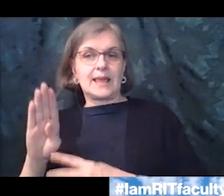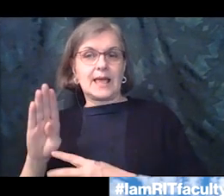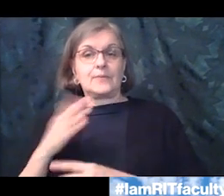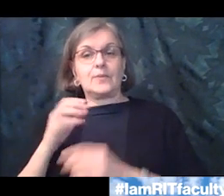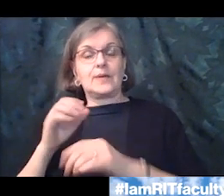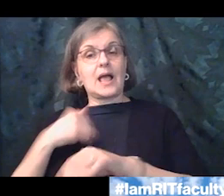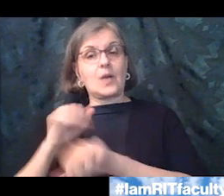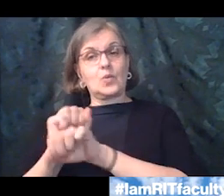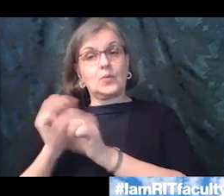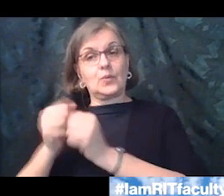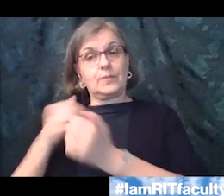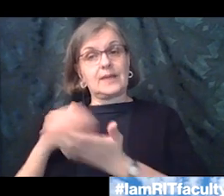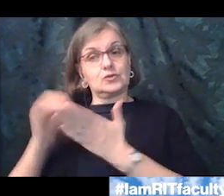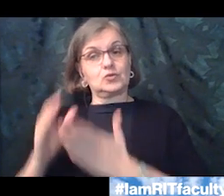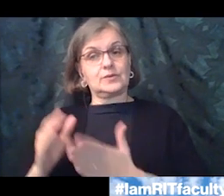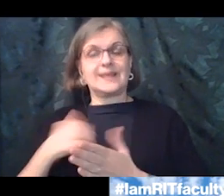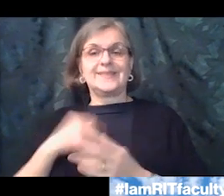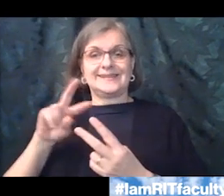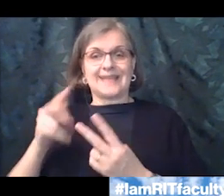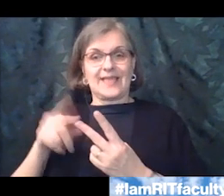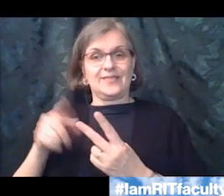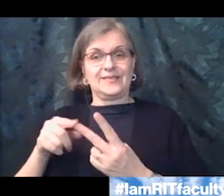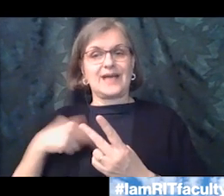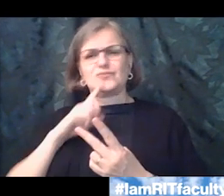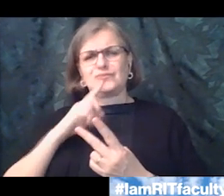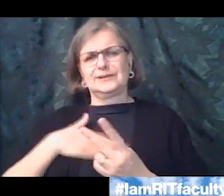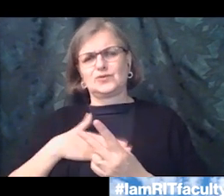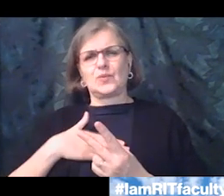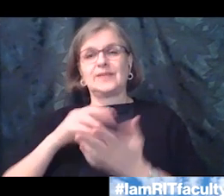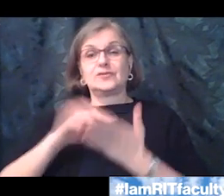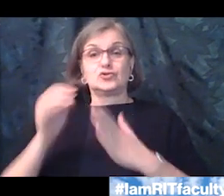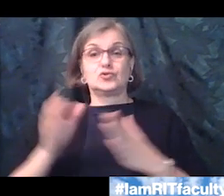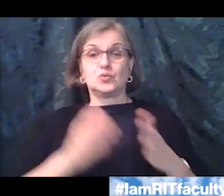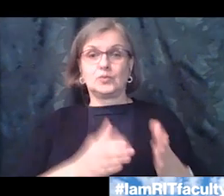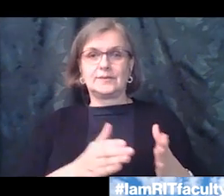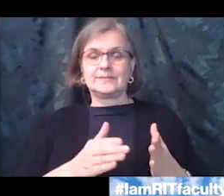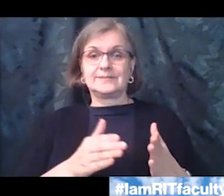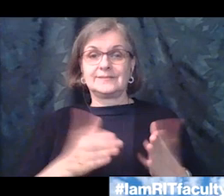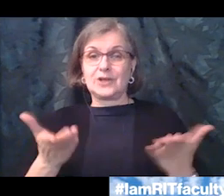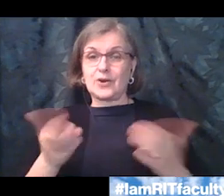The second aspect I truly enjoy are the students at RIT. Their curiosity and the maturity that they do